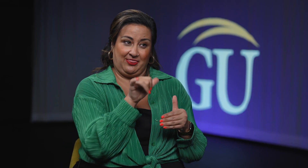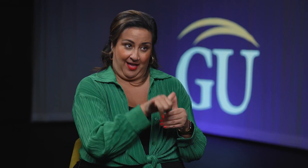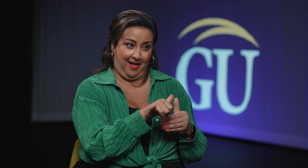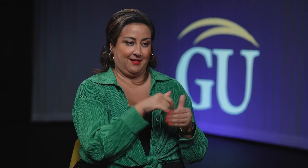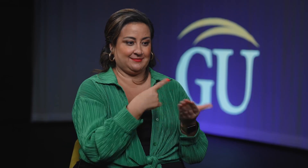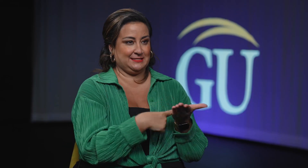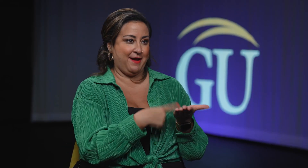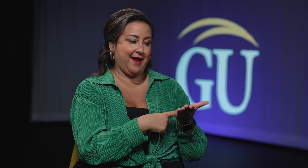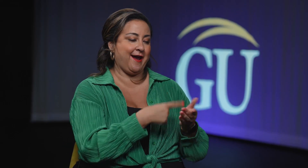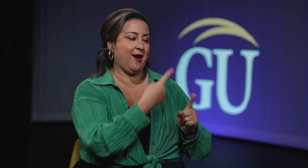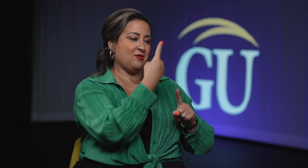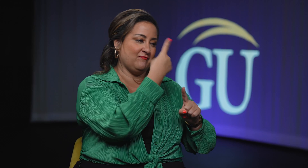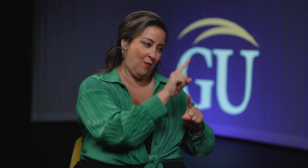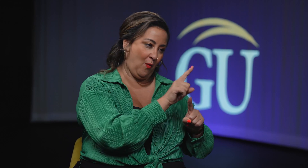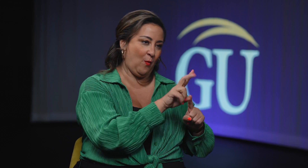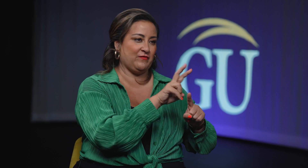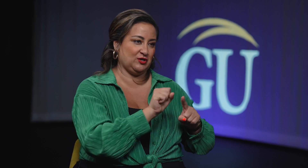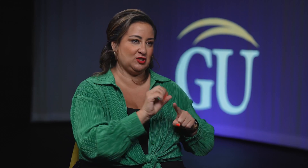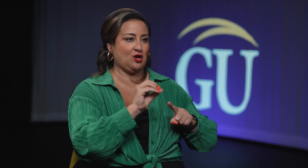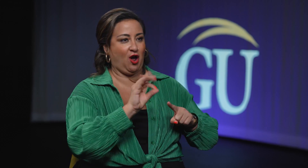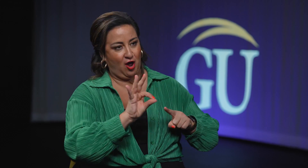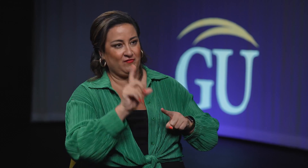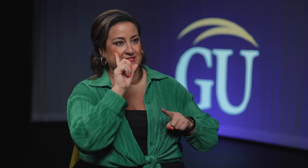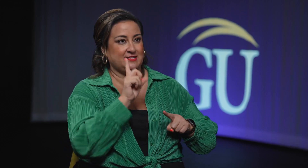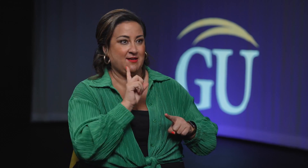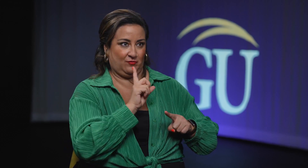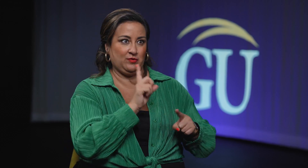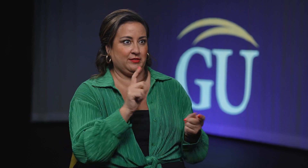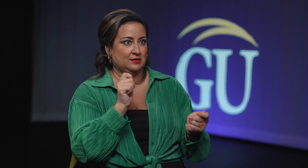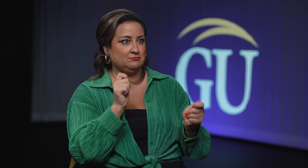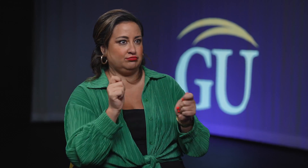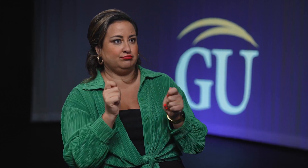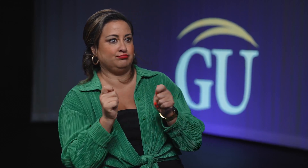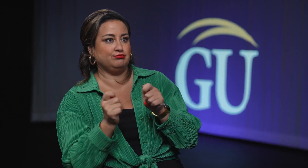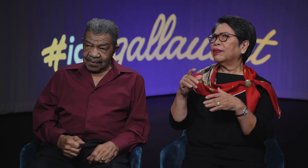that debate of “for” vs. “of” the deaf has been changing.